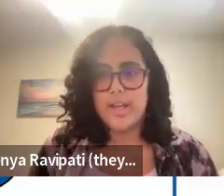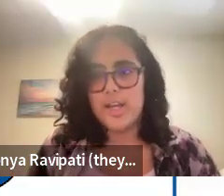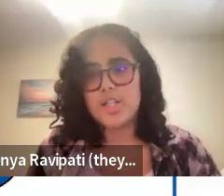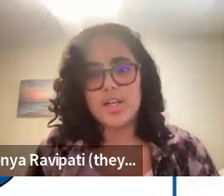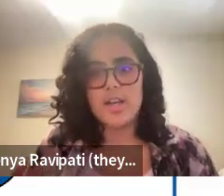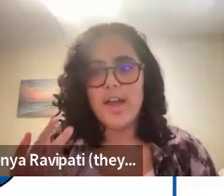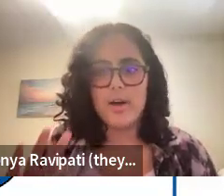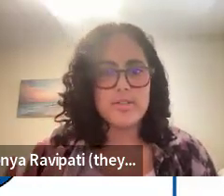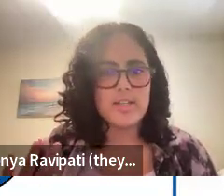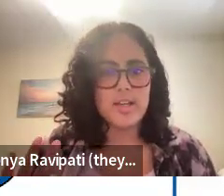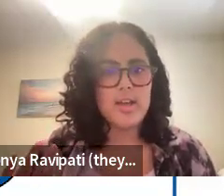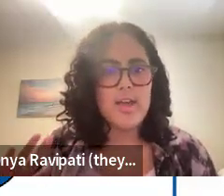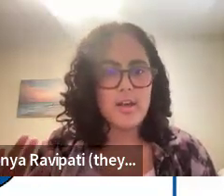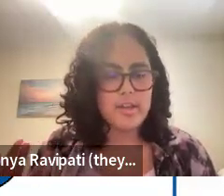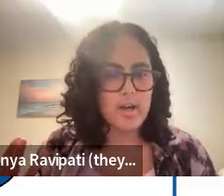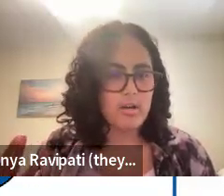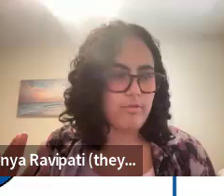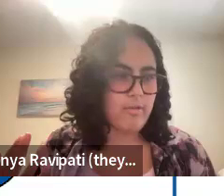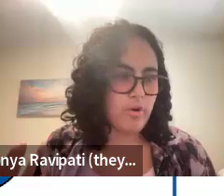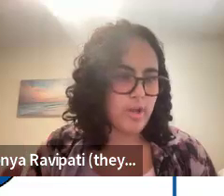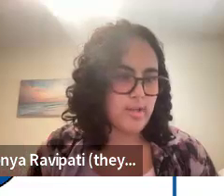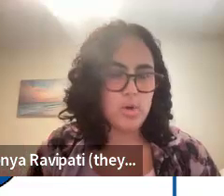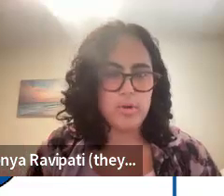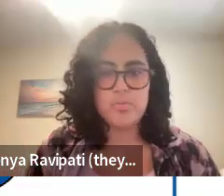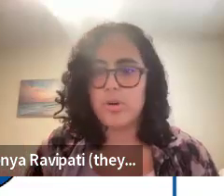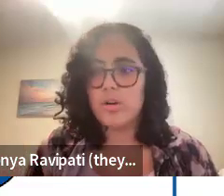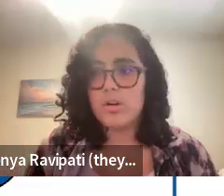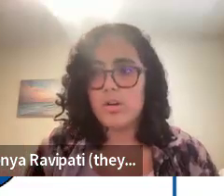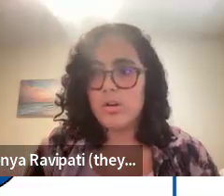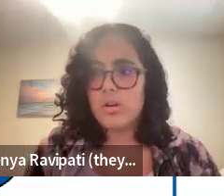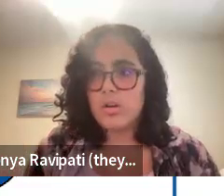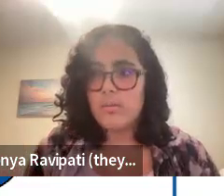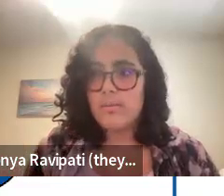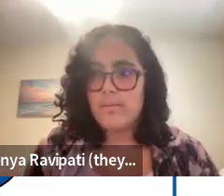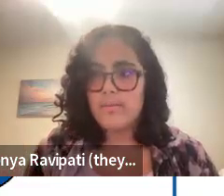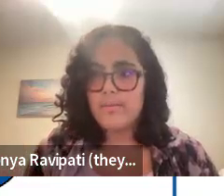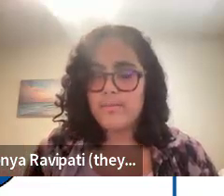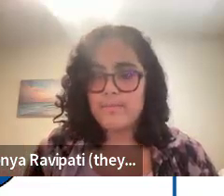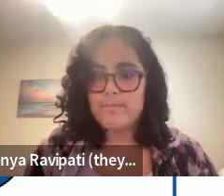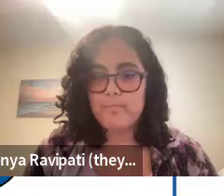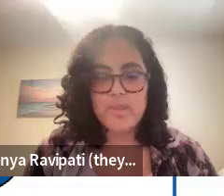education, housing, healthcare, voting and so much more.